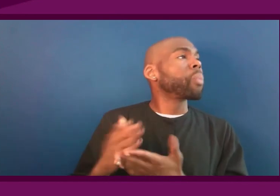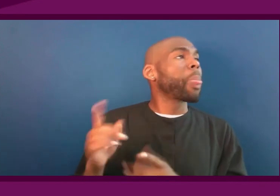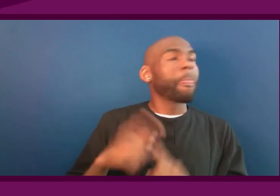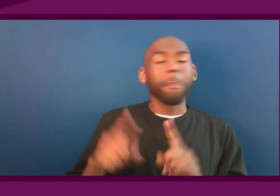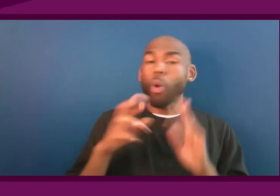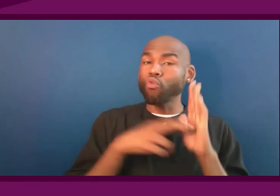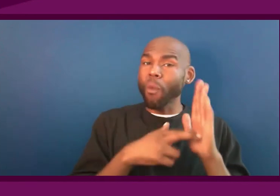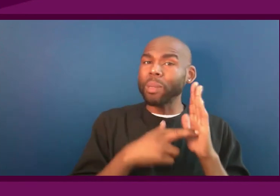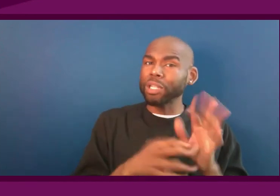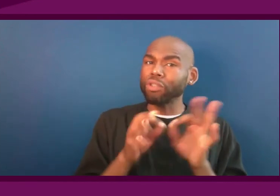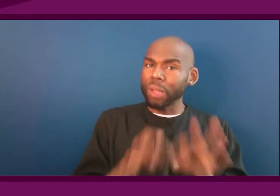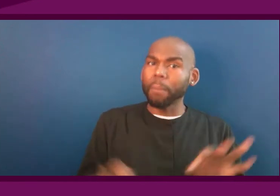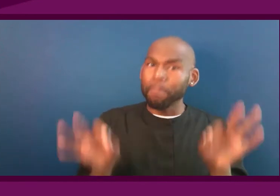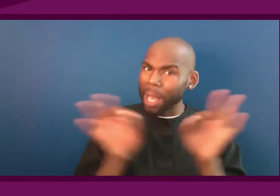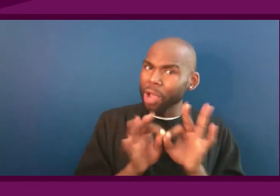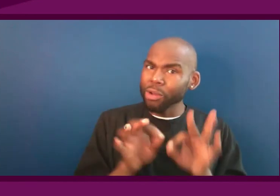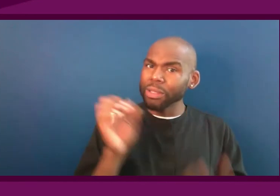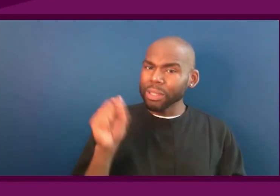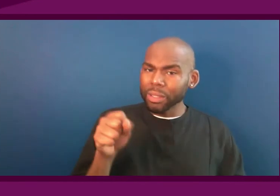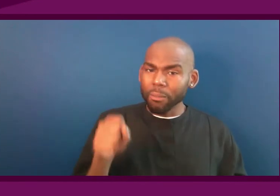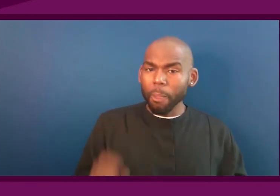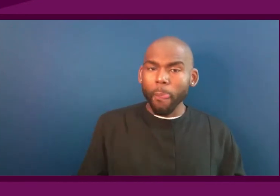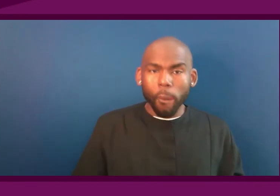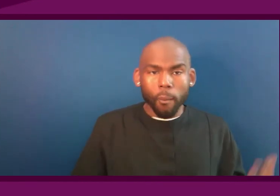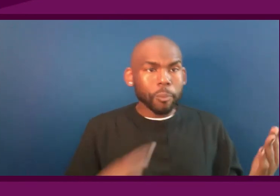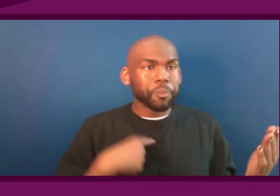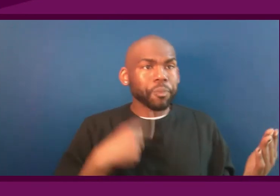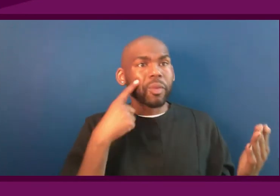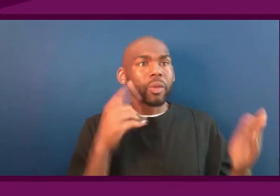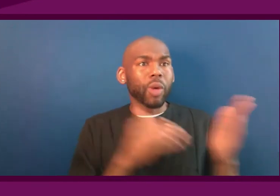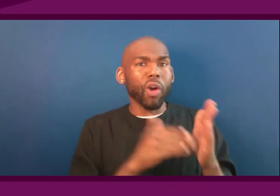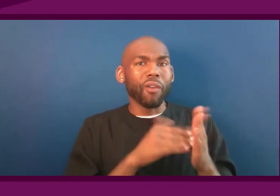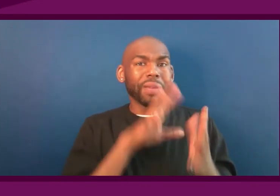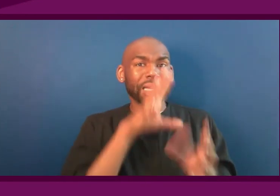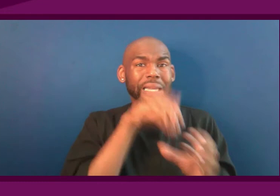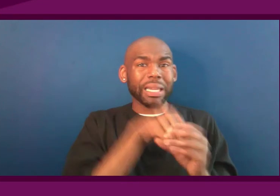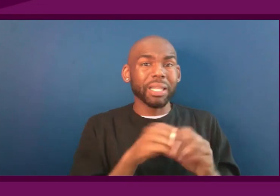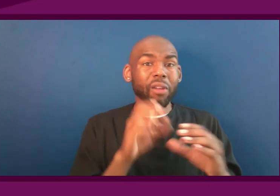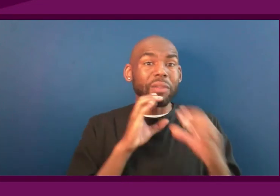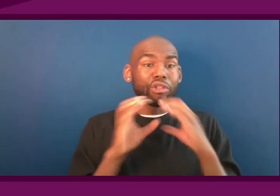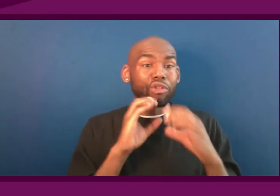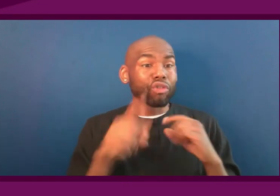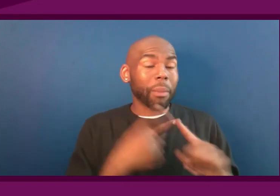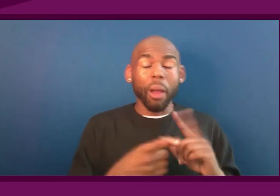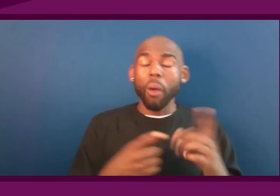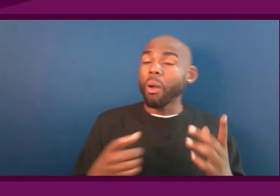or not qualified, or just because of the identity that they are personalized or ascribed to.